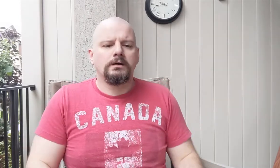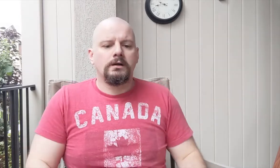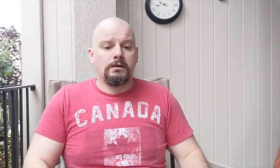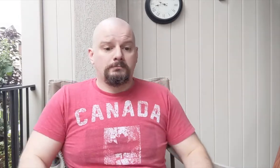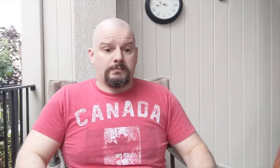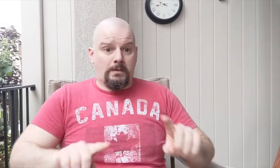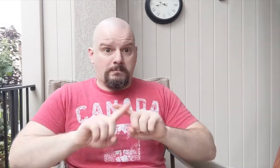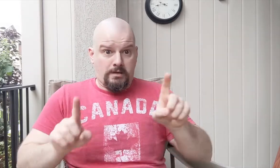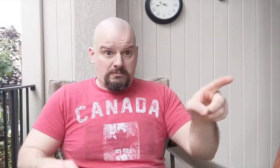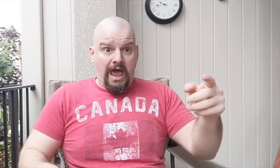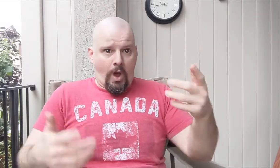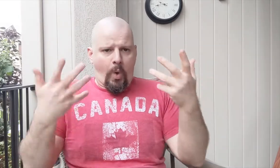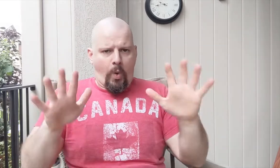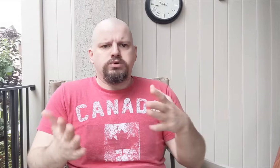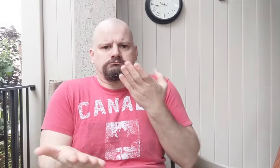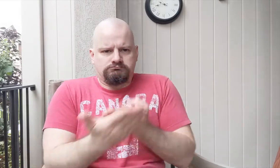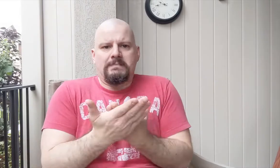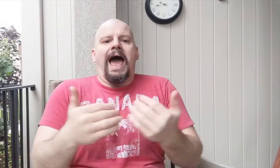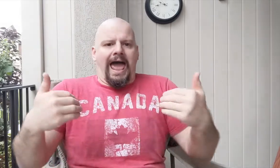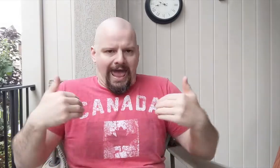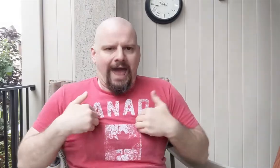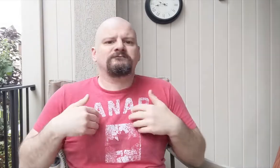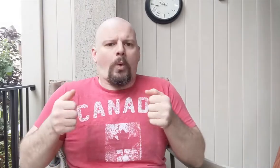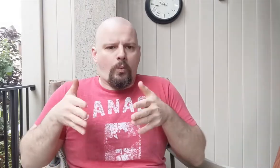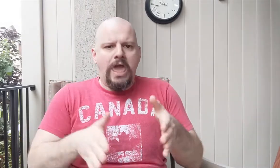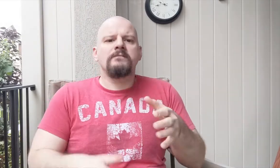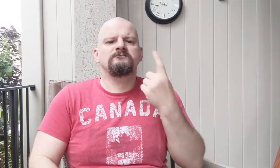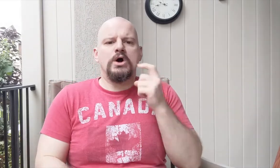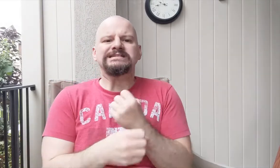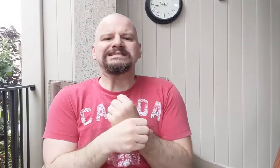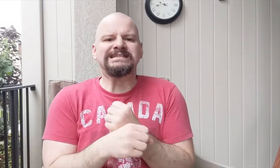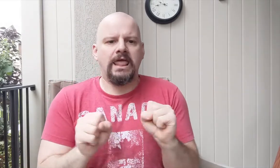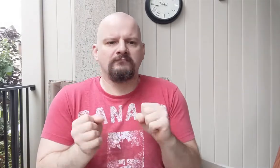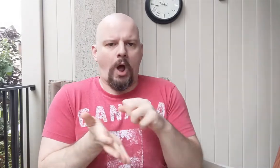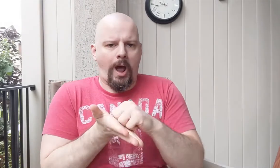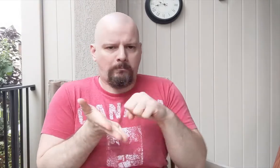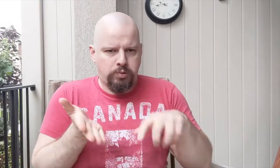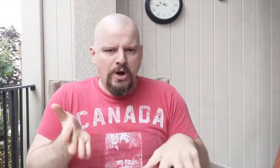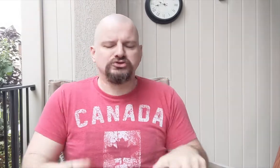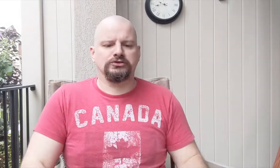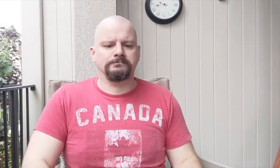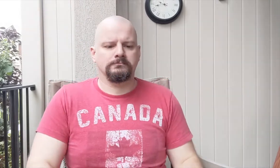but there is an evidence that there's such way to have a safe abortion.